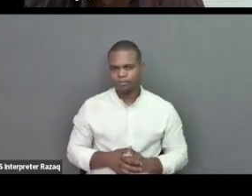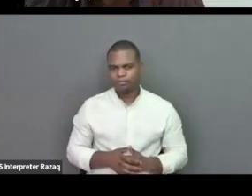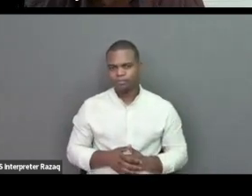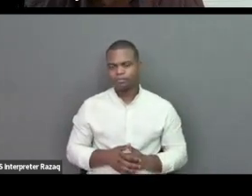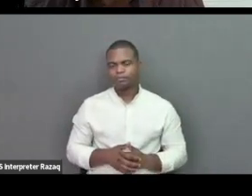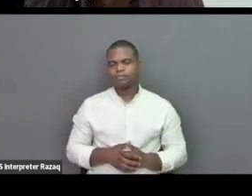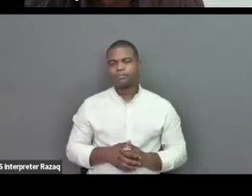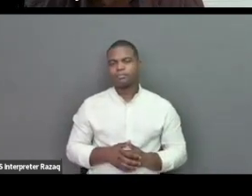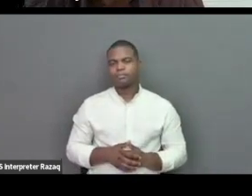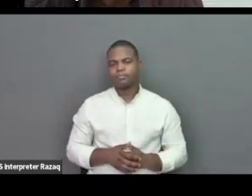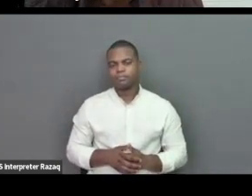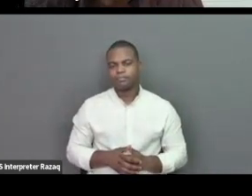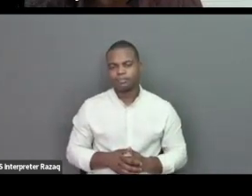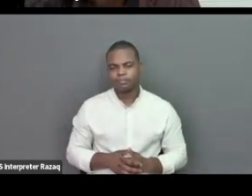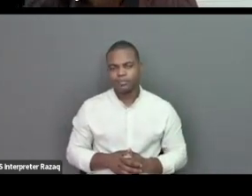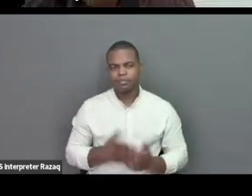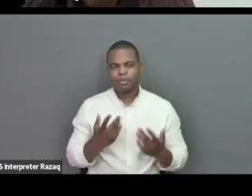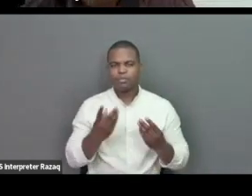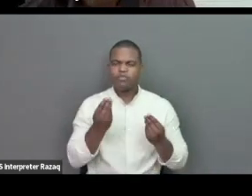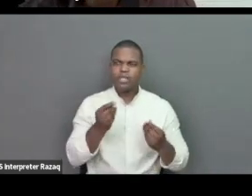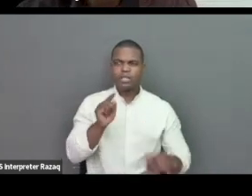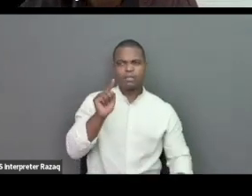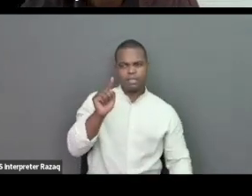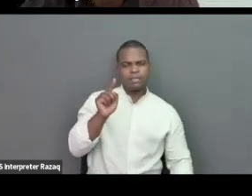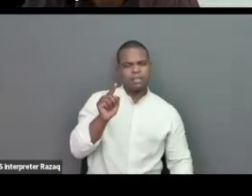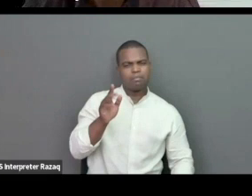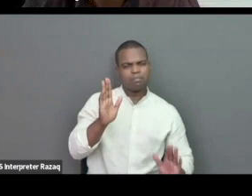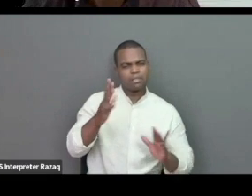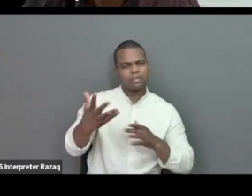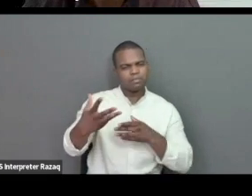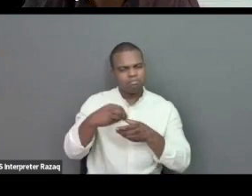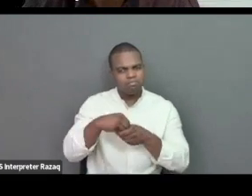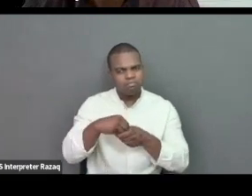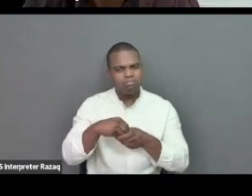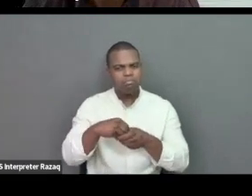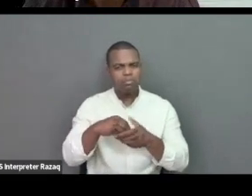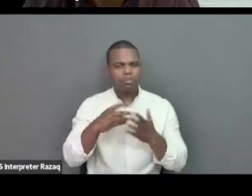invited to write in the chat your